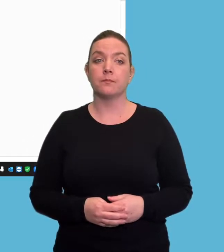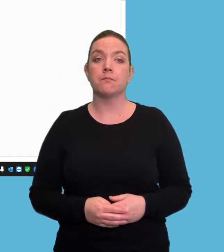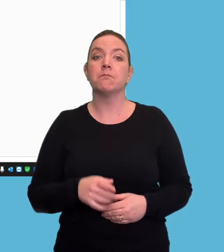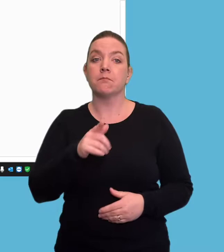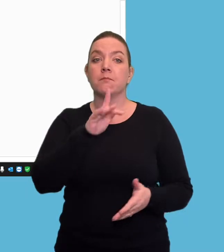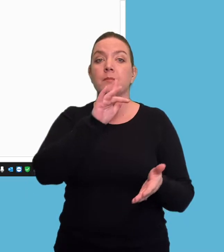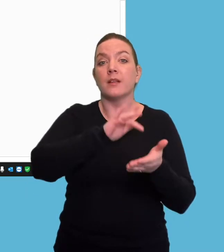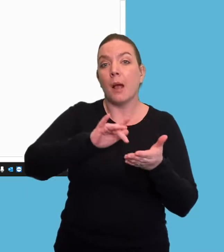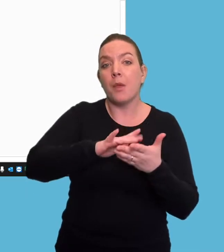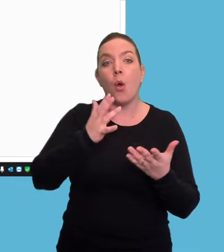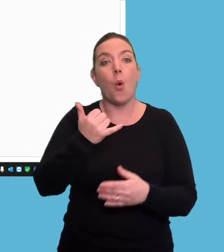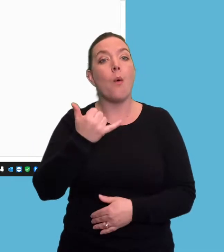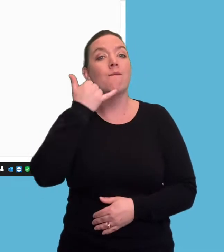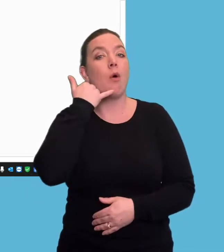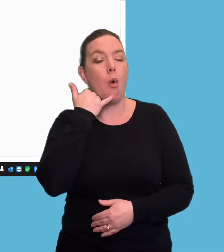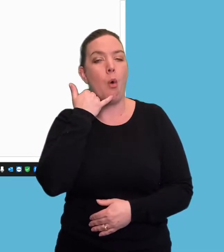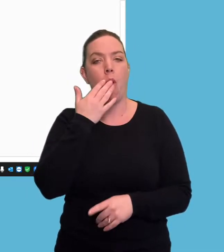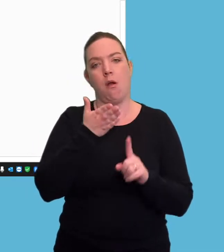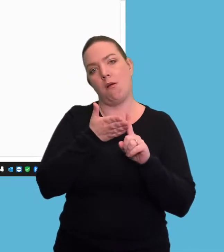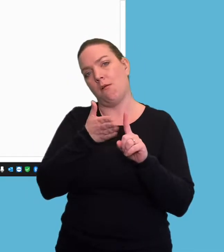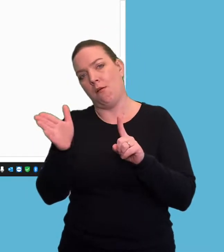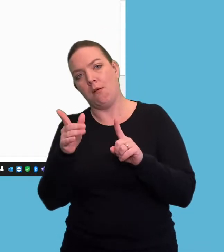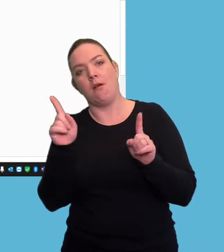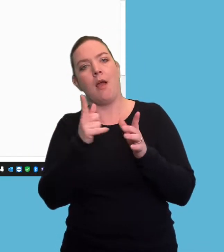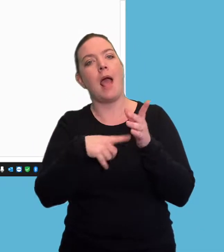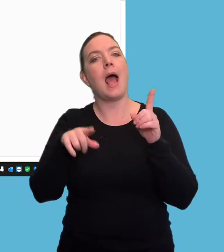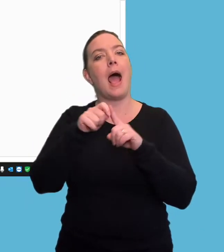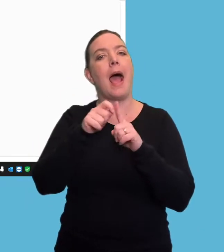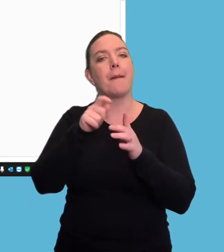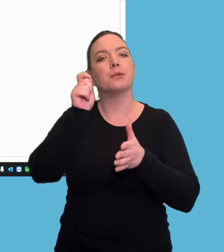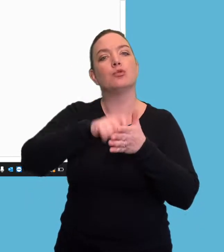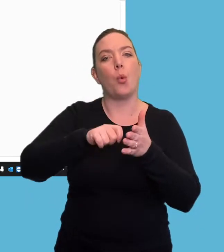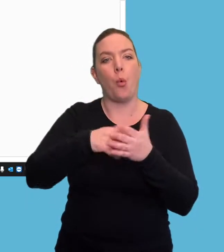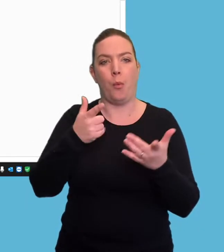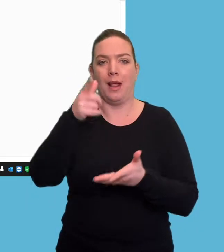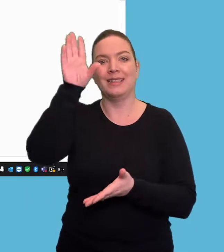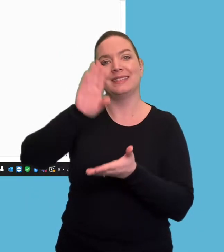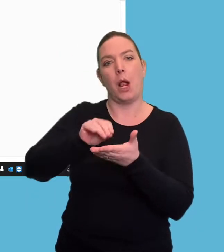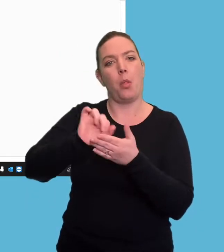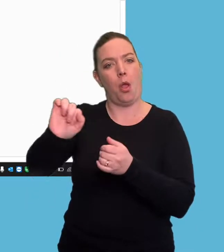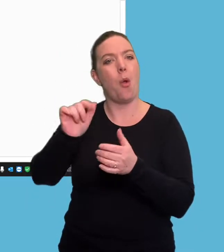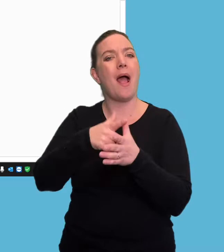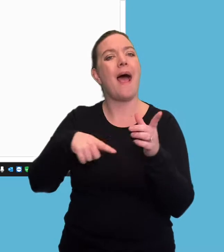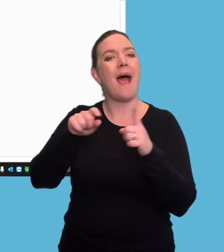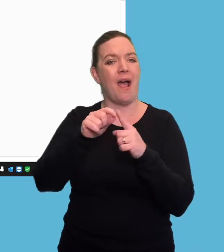On a tablet or smartphone, you'll be directed to your App Store, where you can download the app for free.